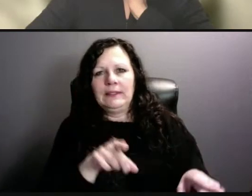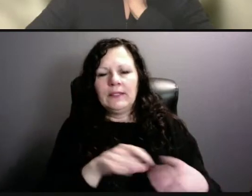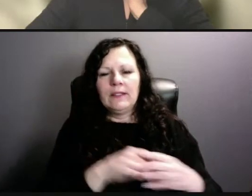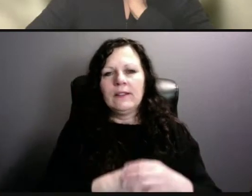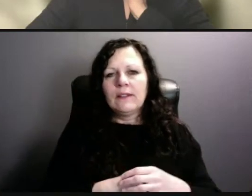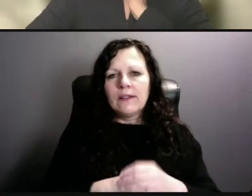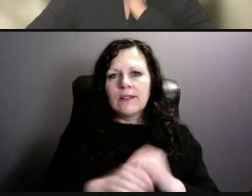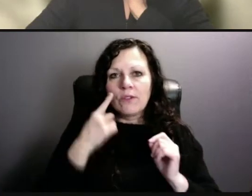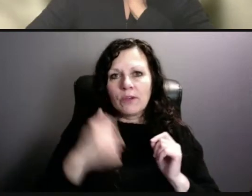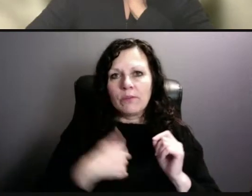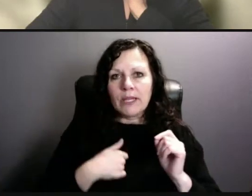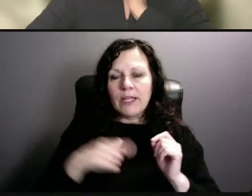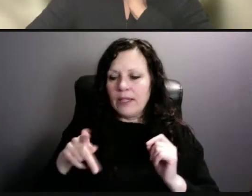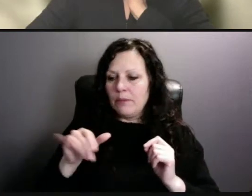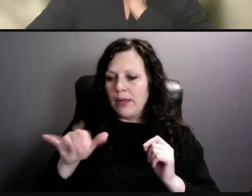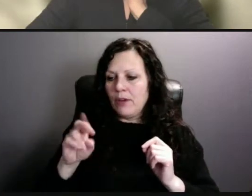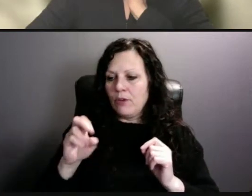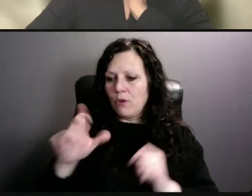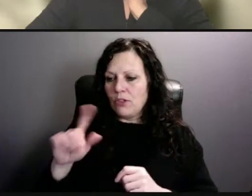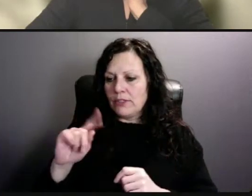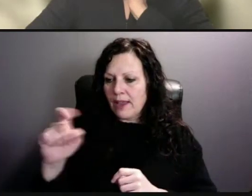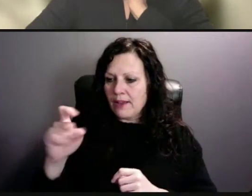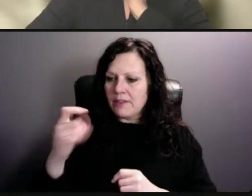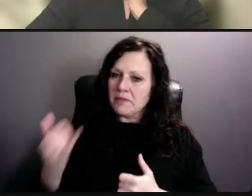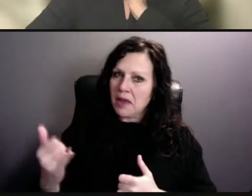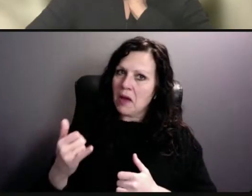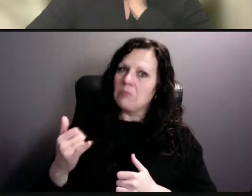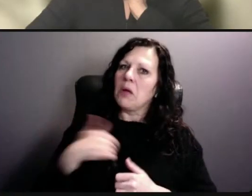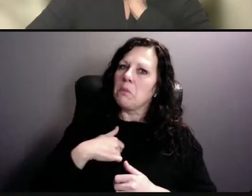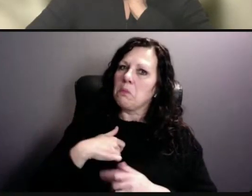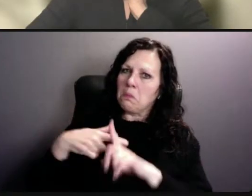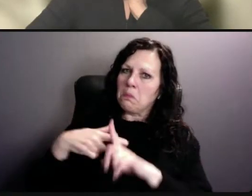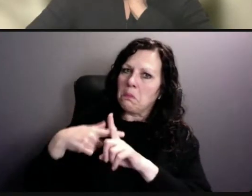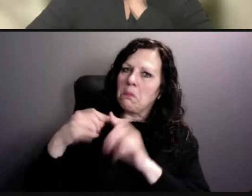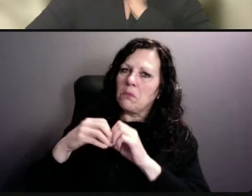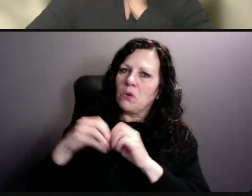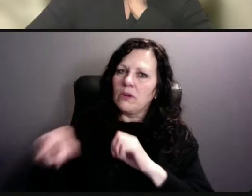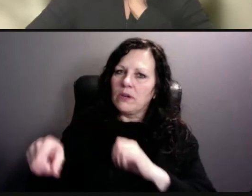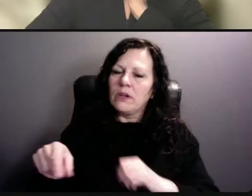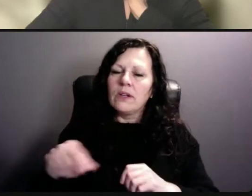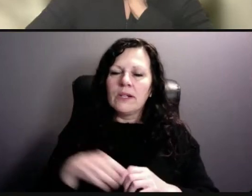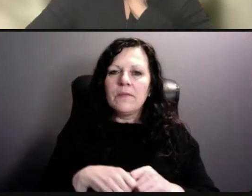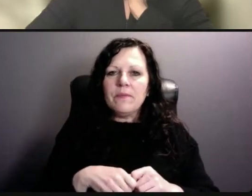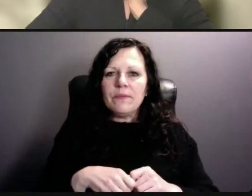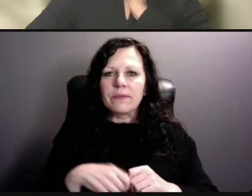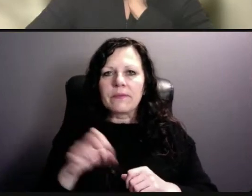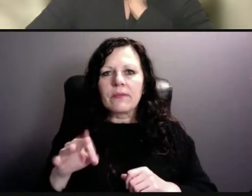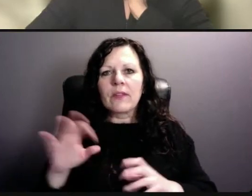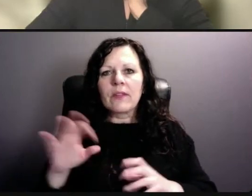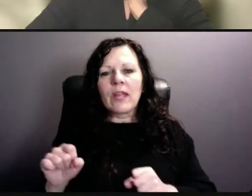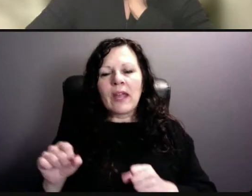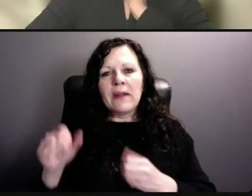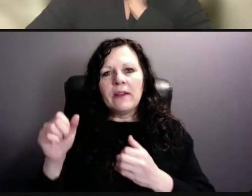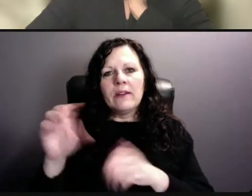THAT I'M REALLY DON'T WANT TO GO DOWN THAT PATH.